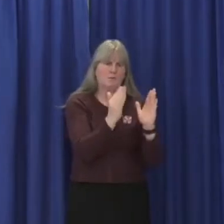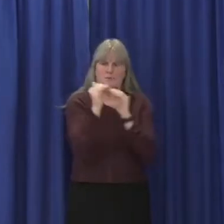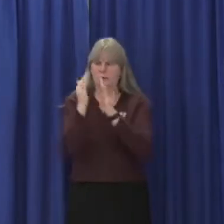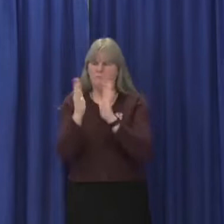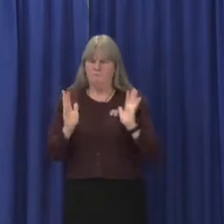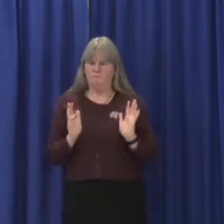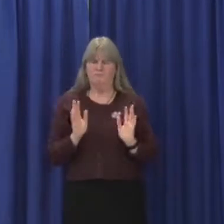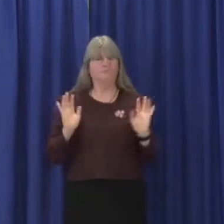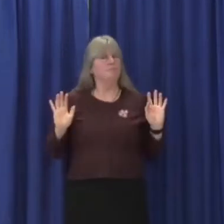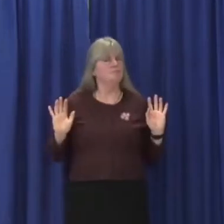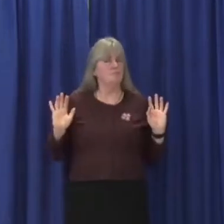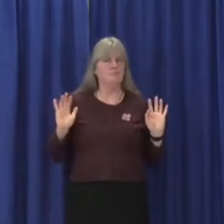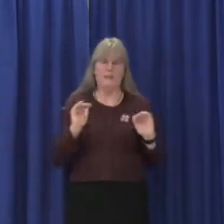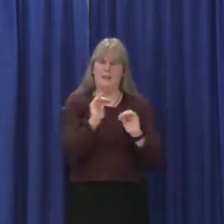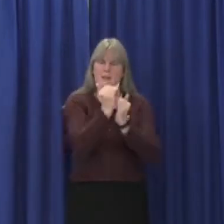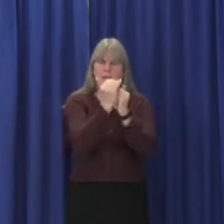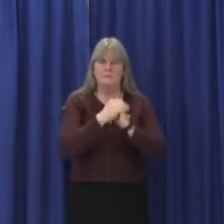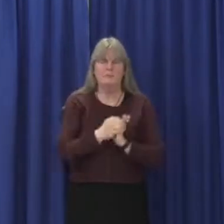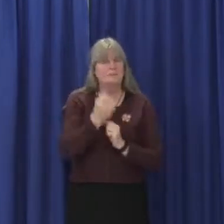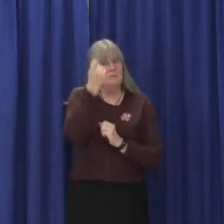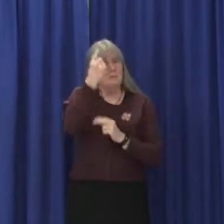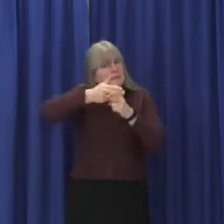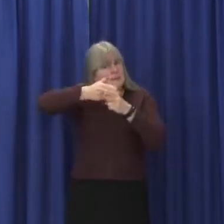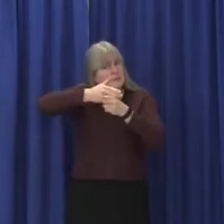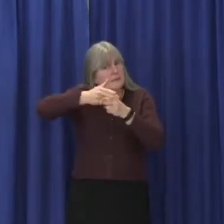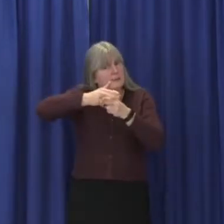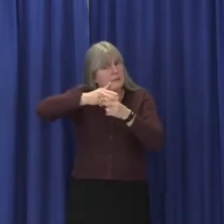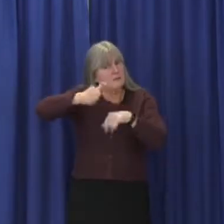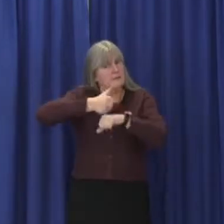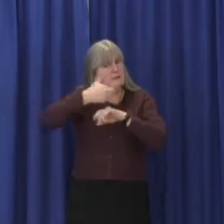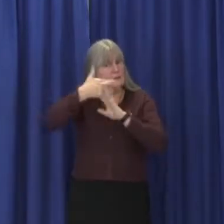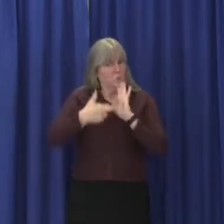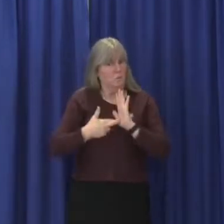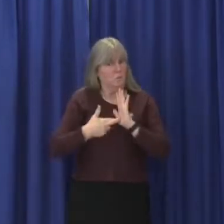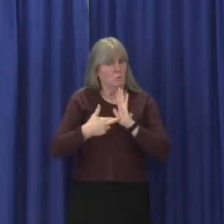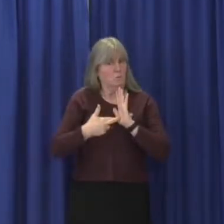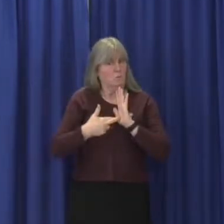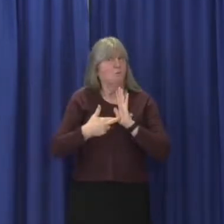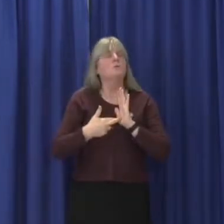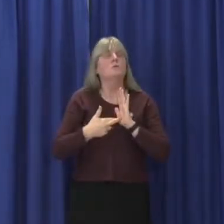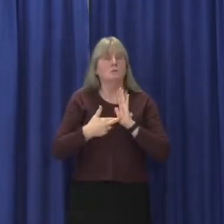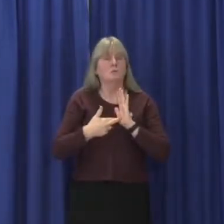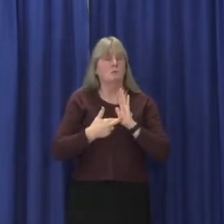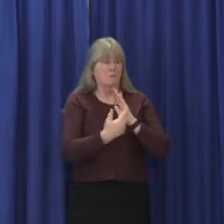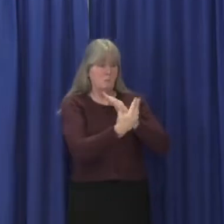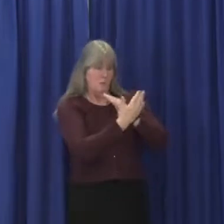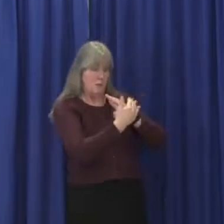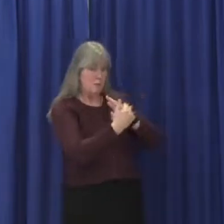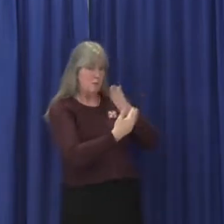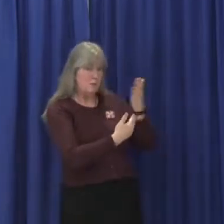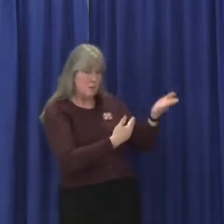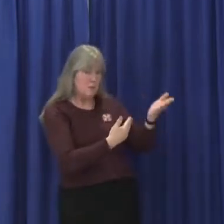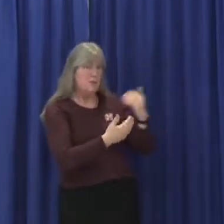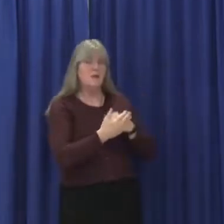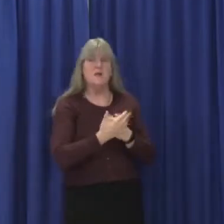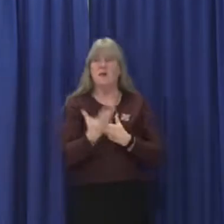These new temporary measures that we've introduced based upon Dr Elliott's recommendations include